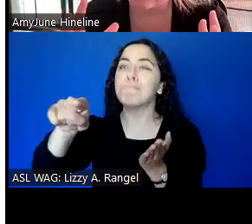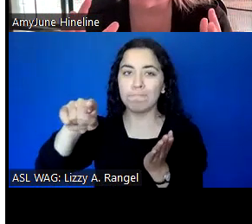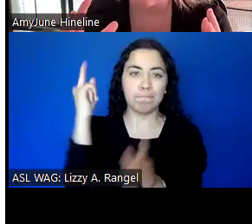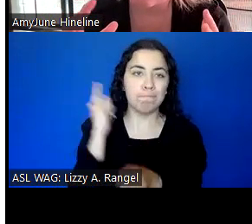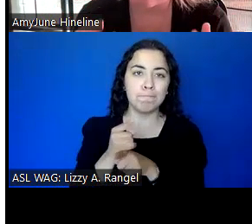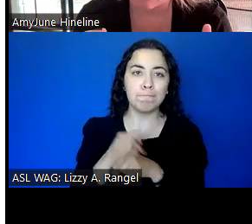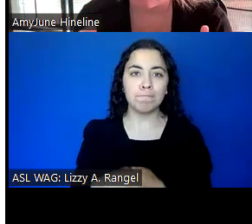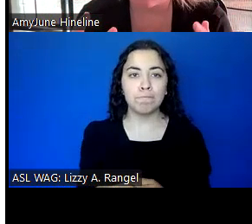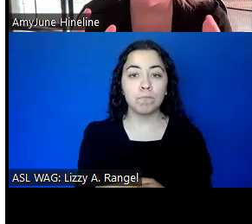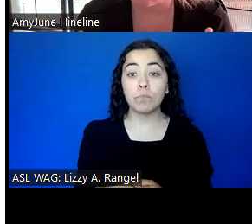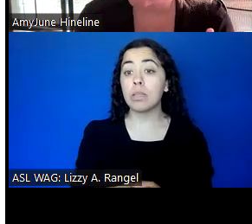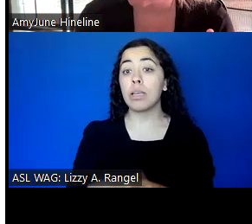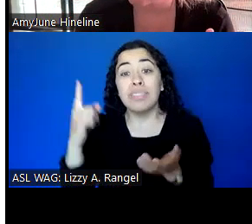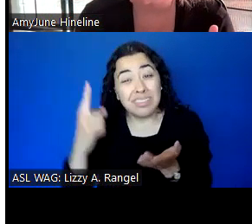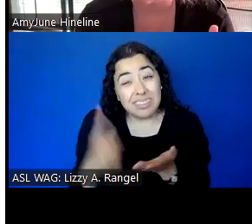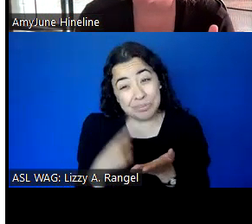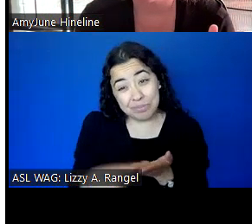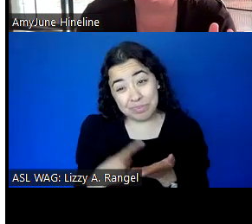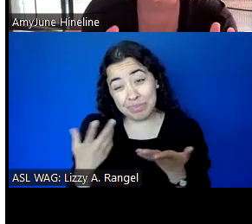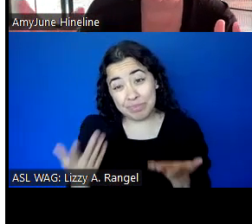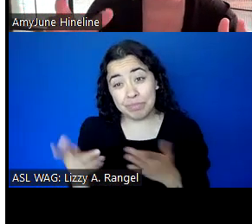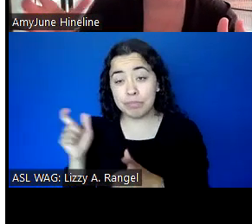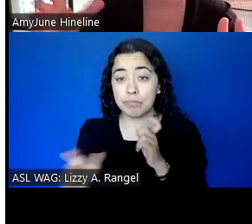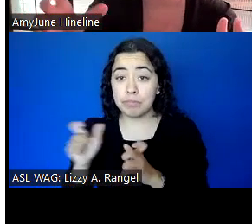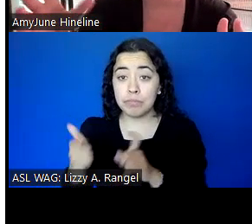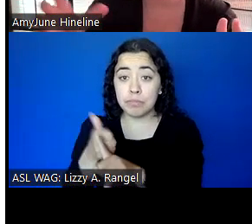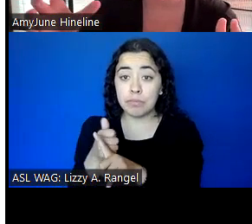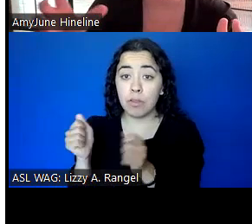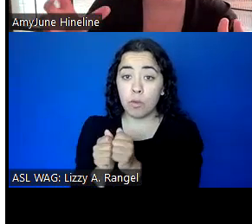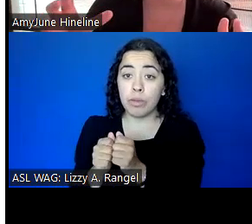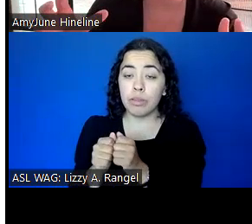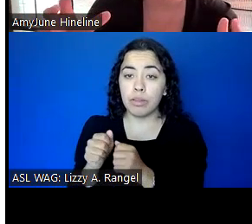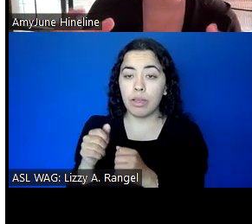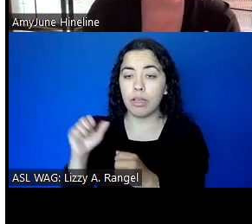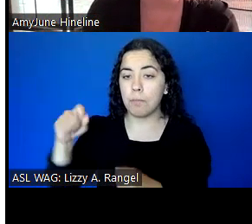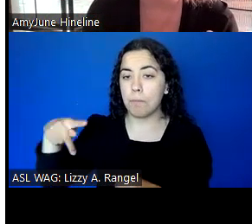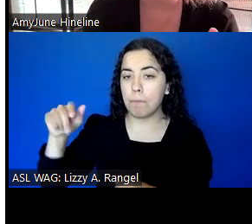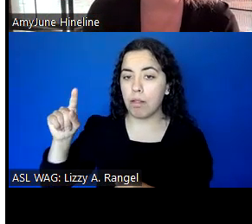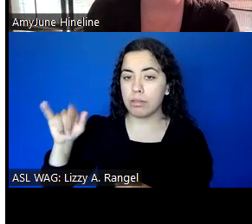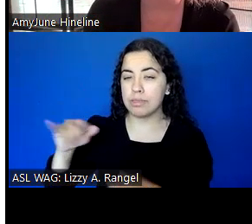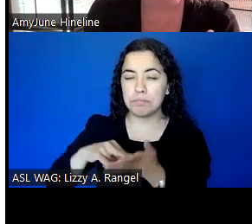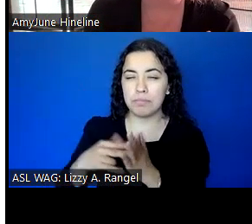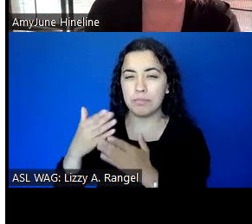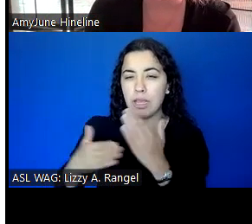We have certificate-based signatures. Sometimes we see these as PDFs, but they require a valid ID.